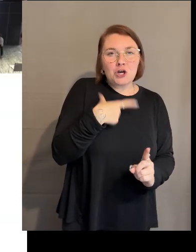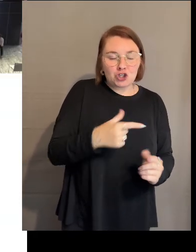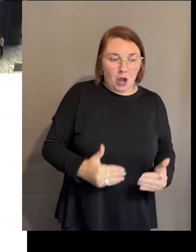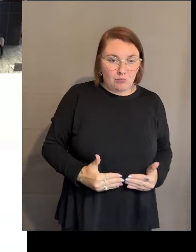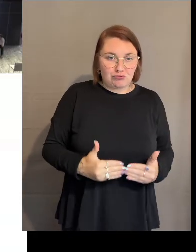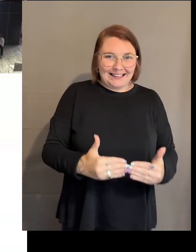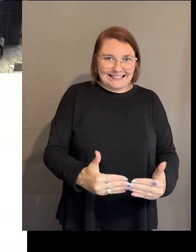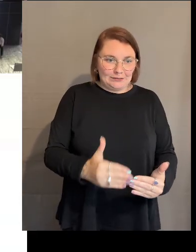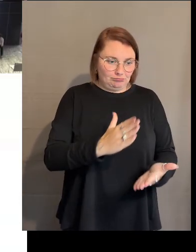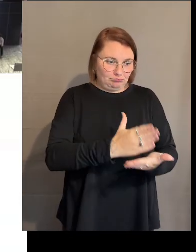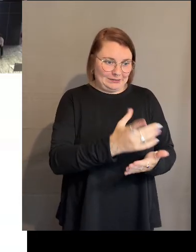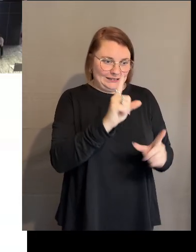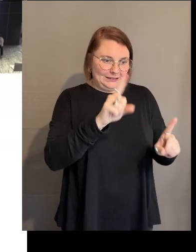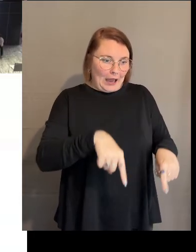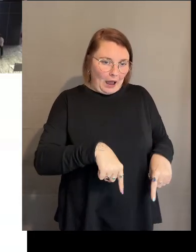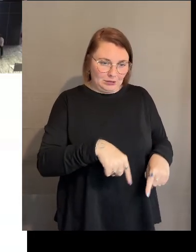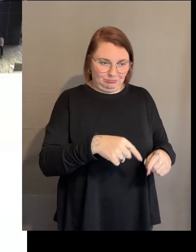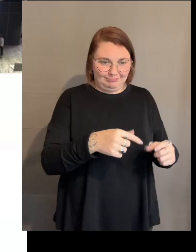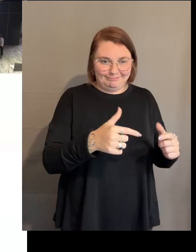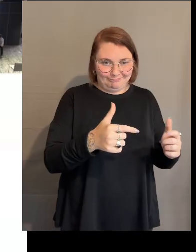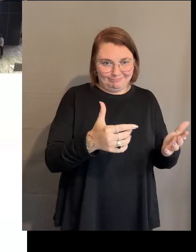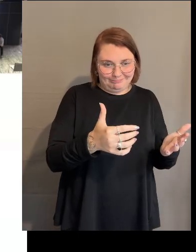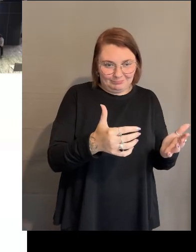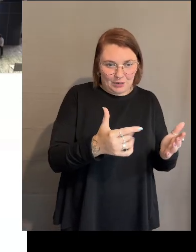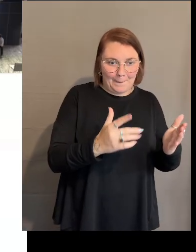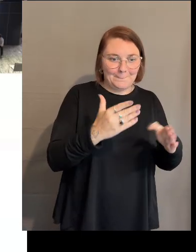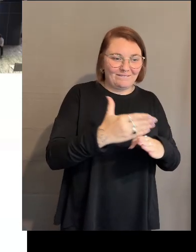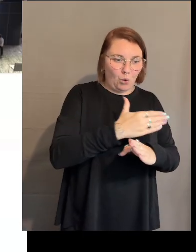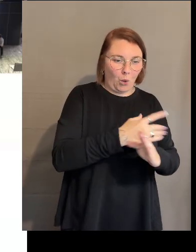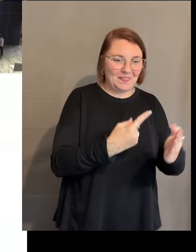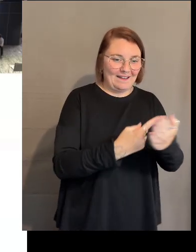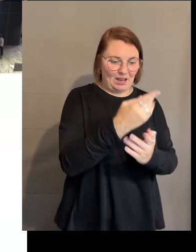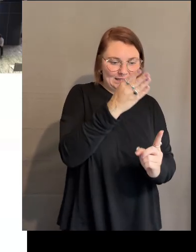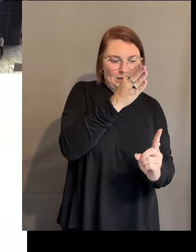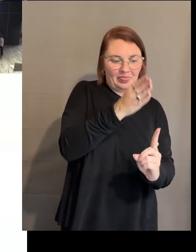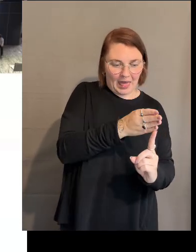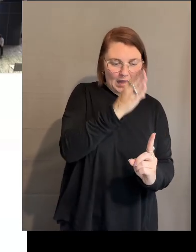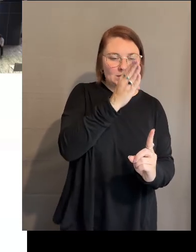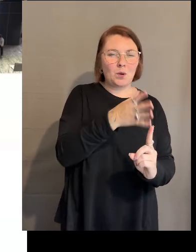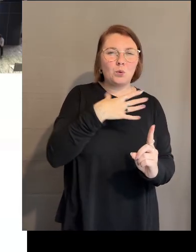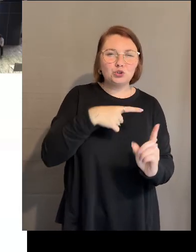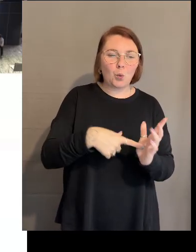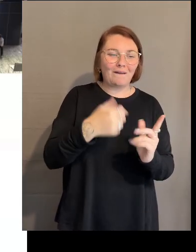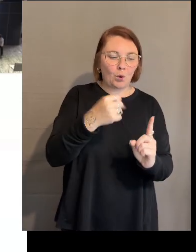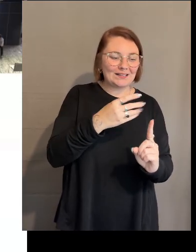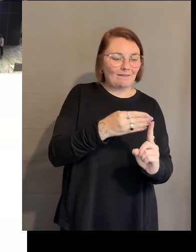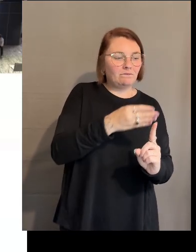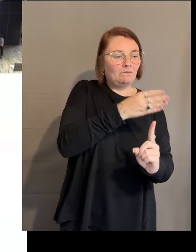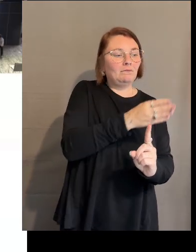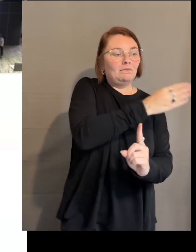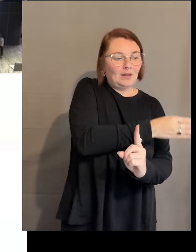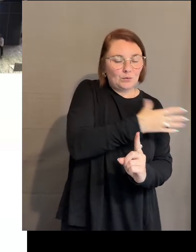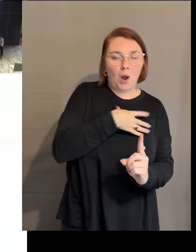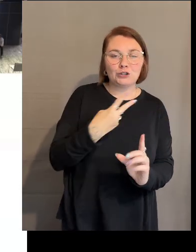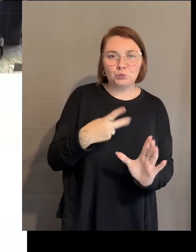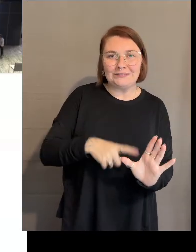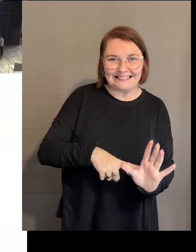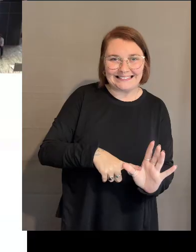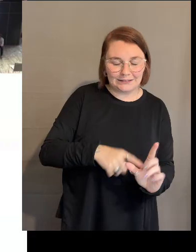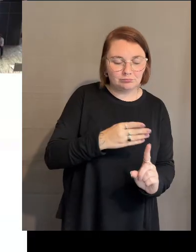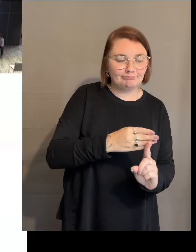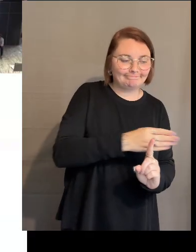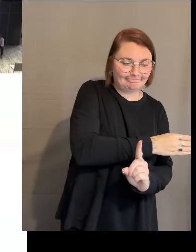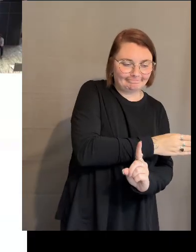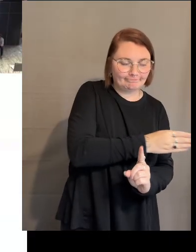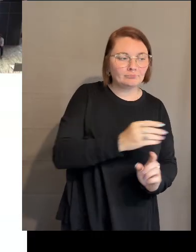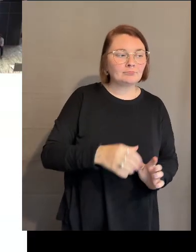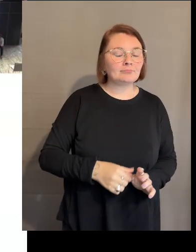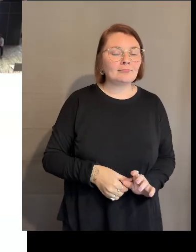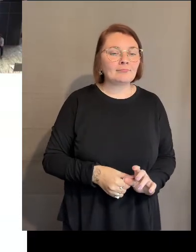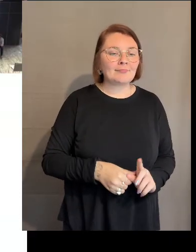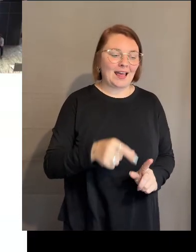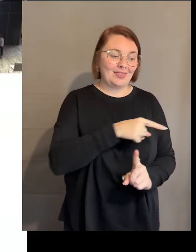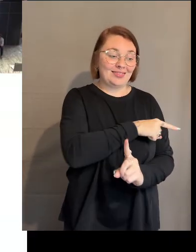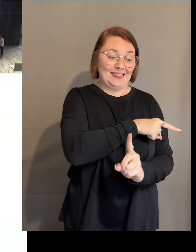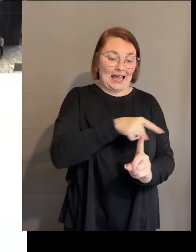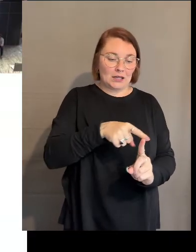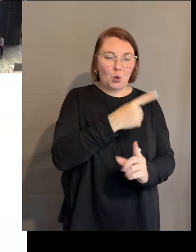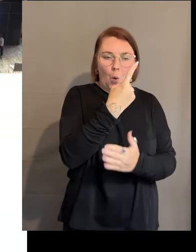before the event. We wanted to avoid that, so that's why we put it two years before. That was the only reason for that.